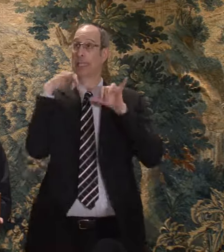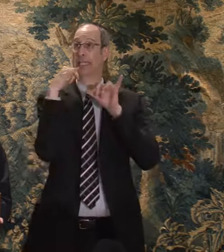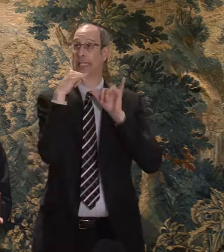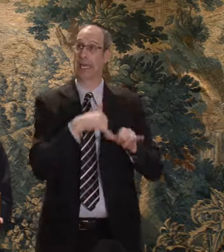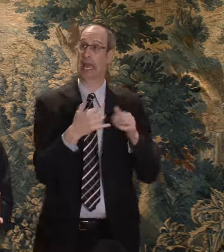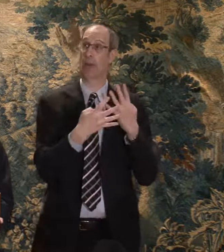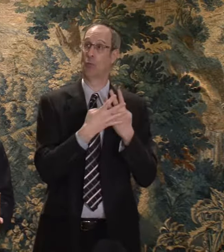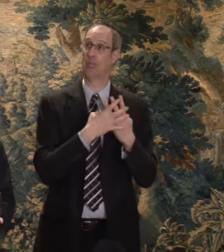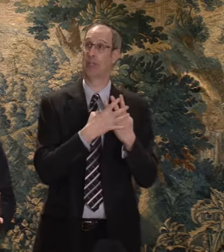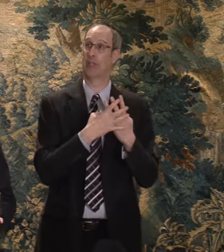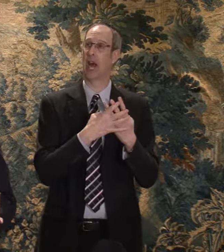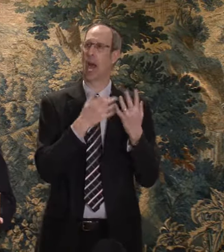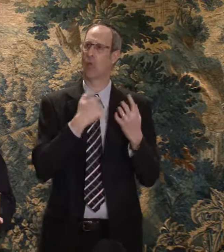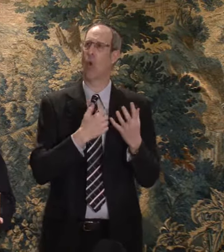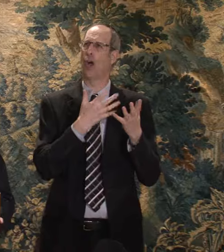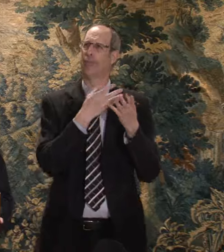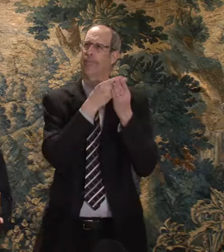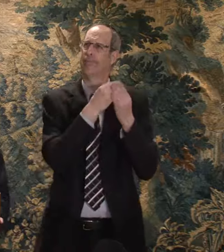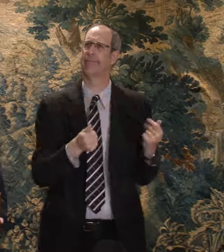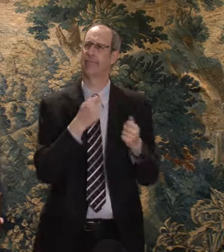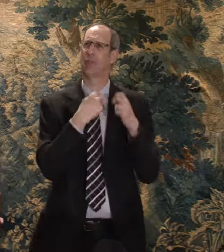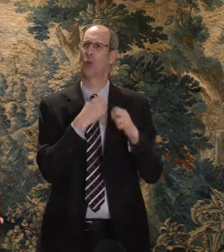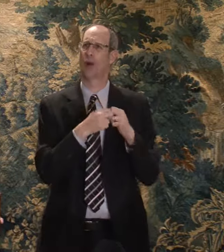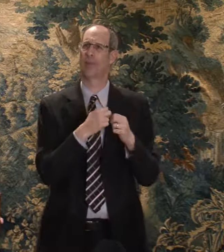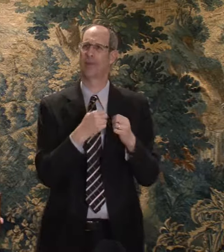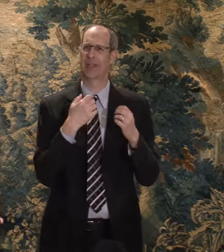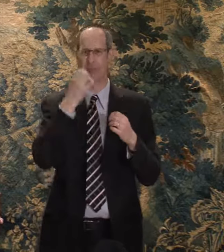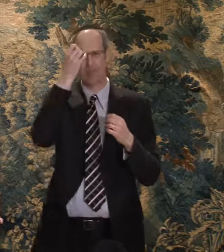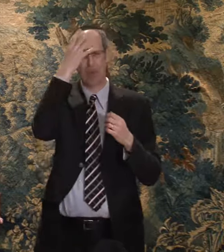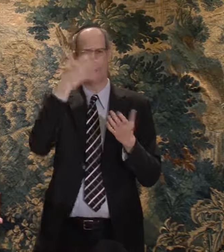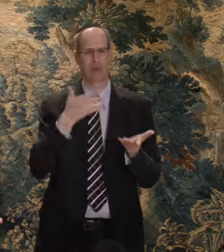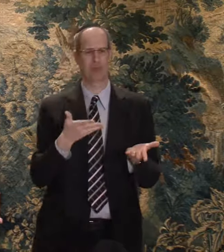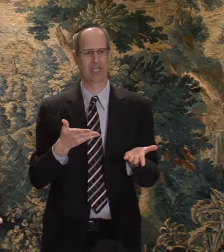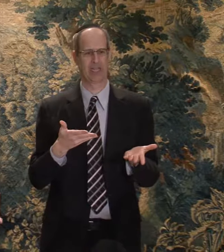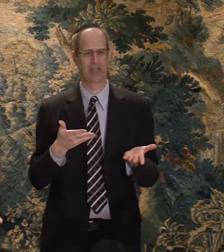because it bothers me how come I never thought about this before and then